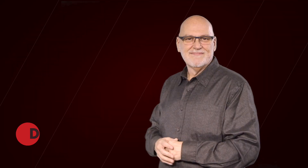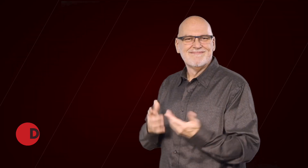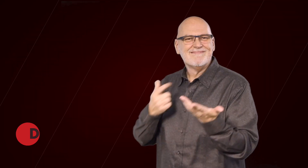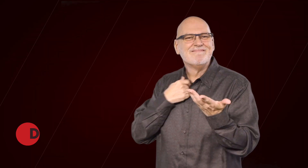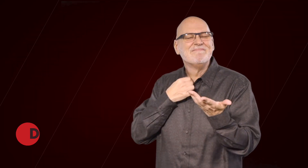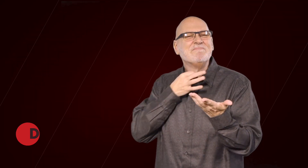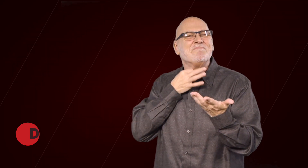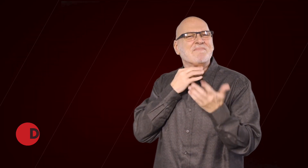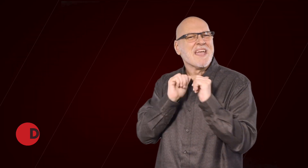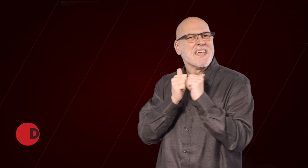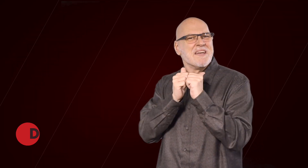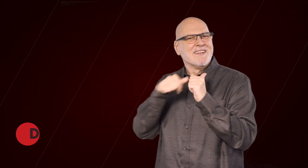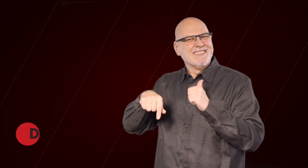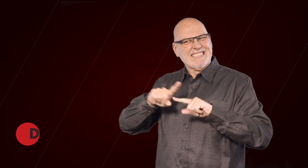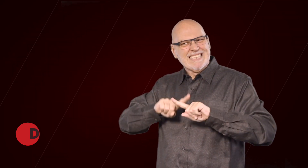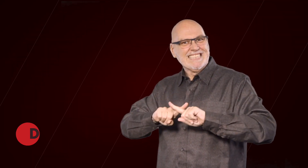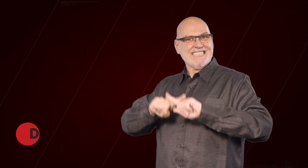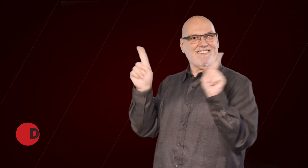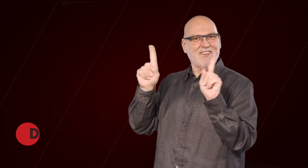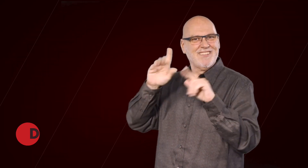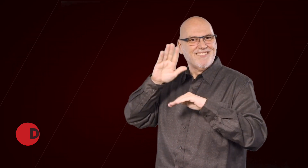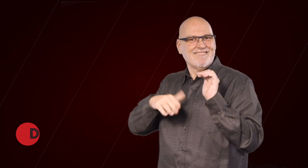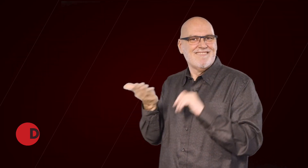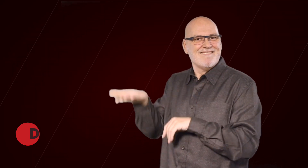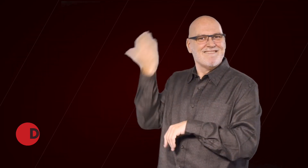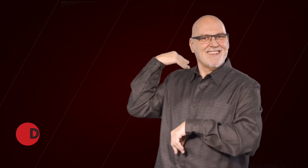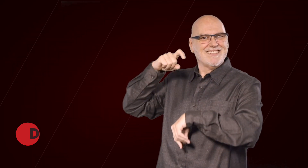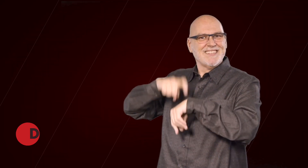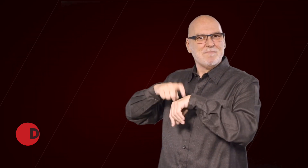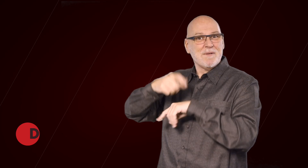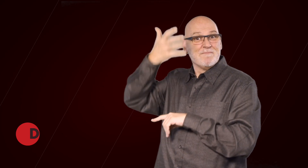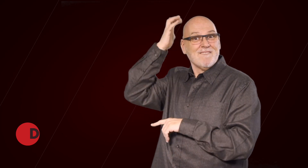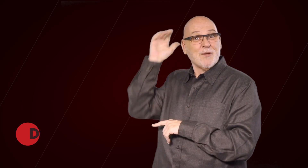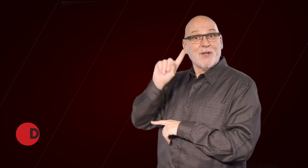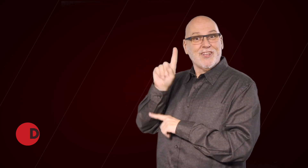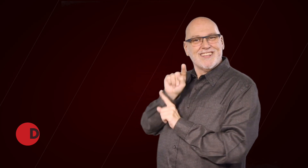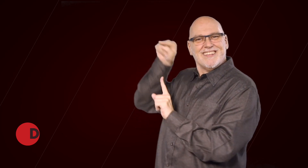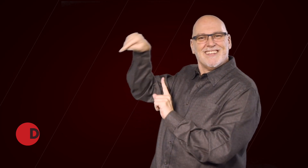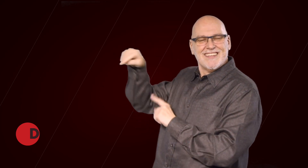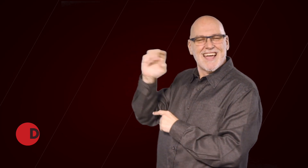[ANSELMO]: How will this be different than last time Mayfest